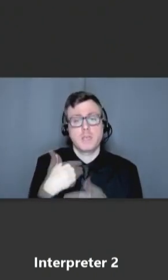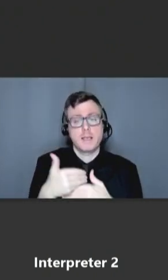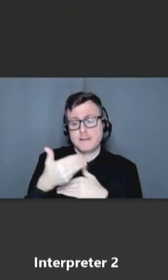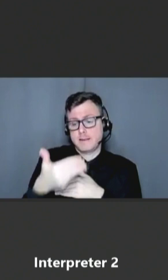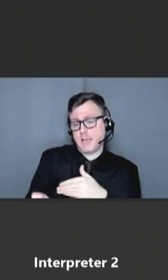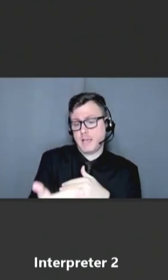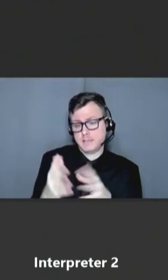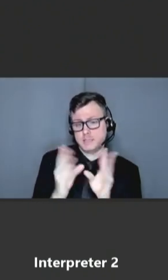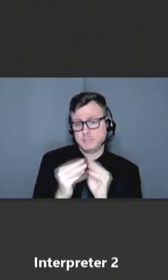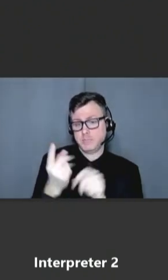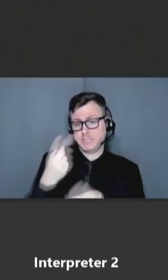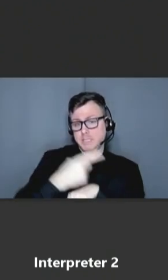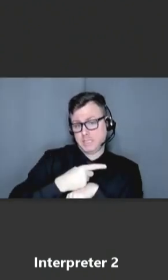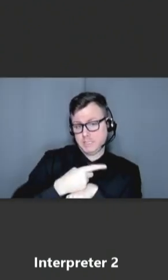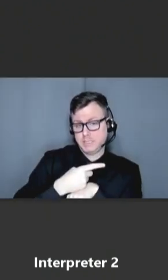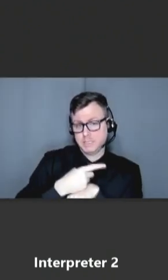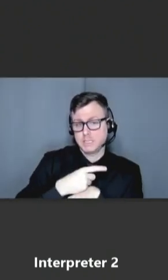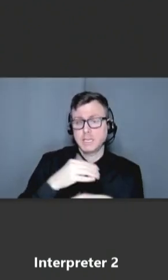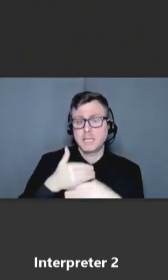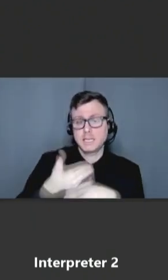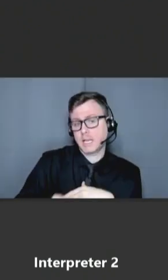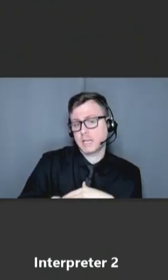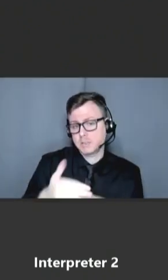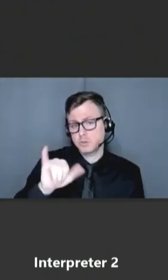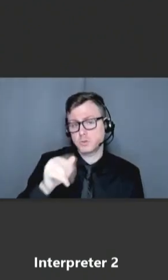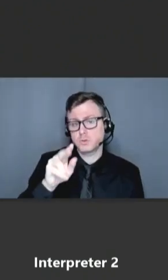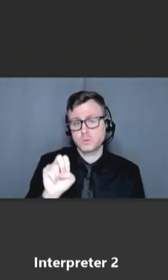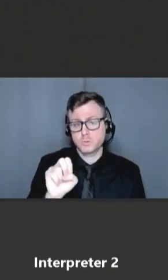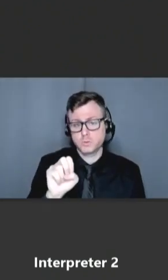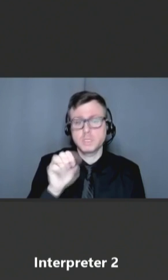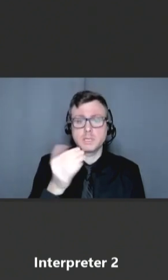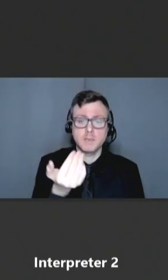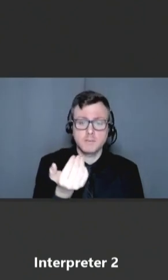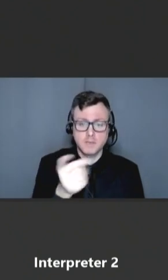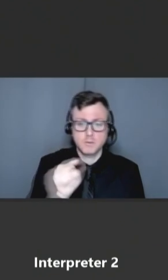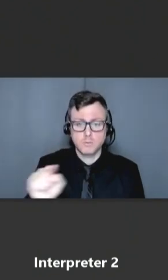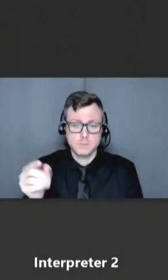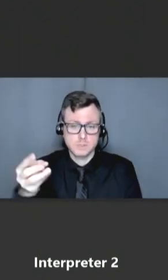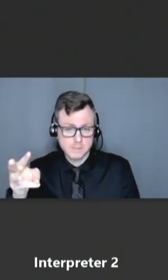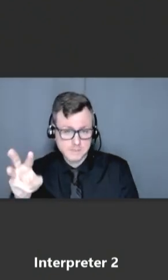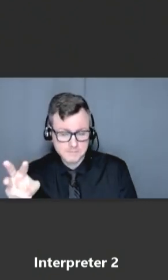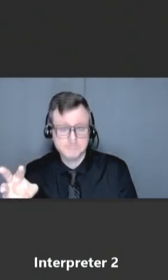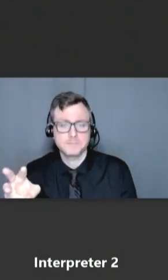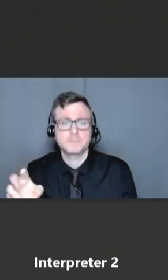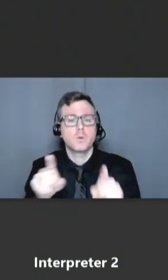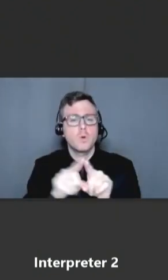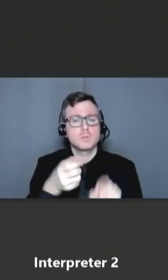your calendars. Our next meeting will be June 15th/16th and we will also meet September 21/22.